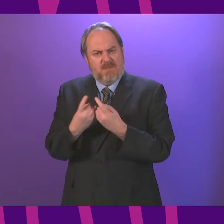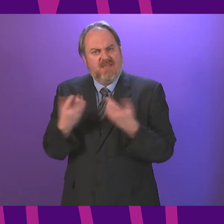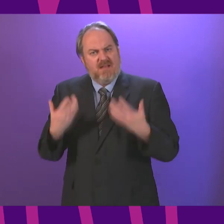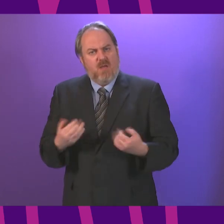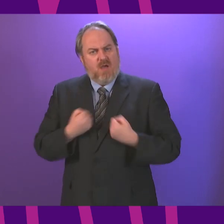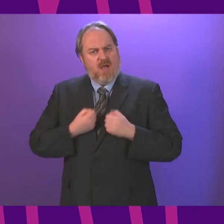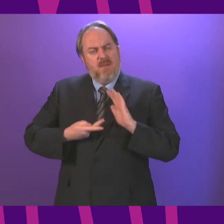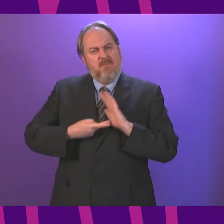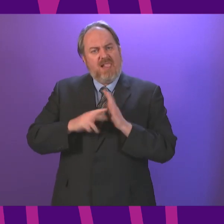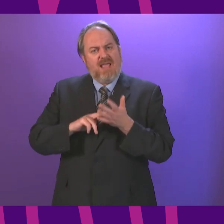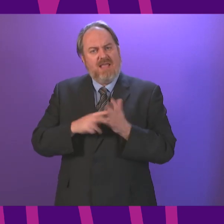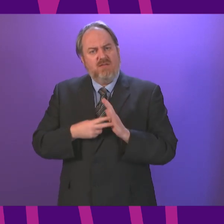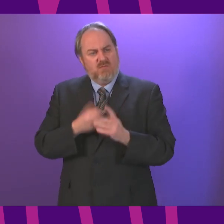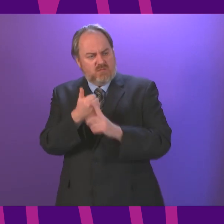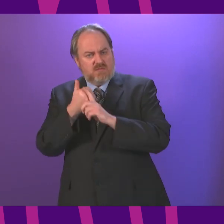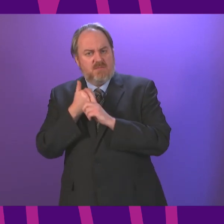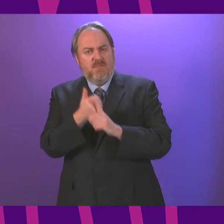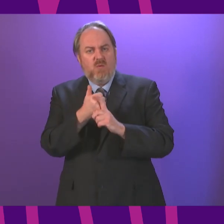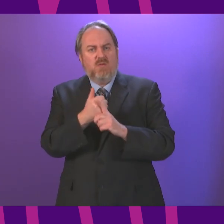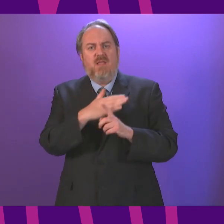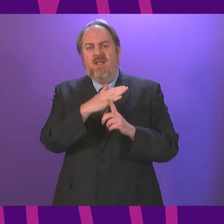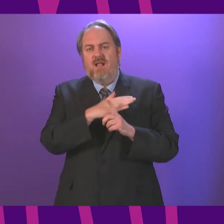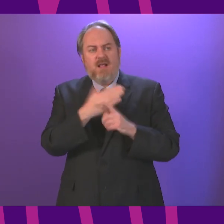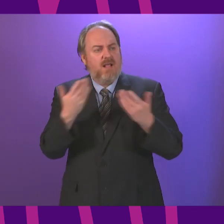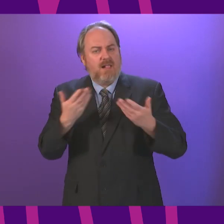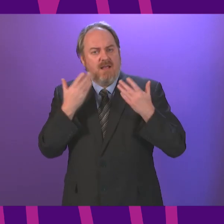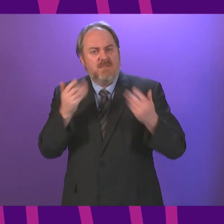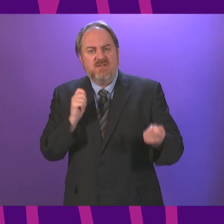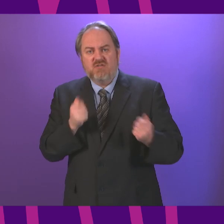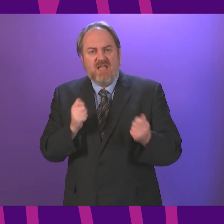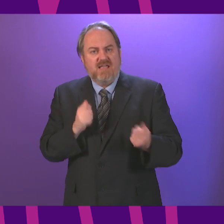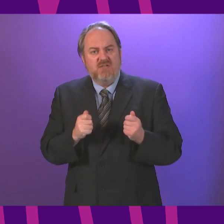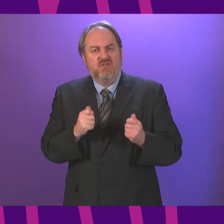sets out the range of policies across all our responsibilities that are necessary to take now,